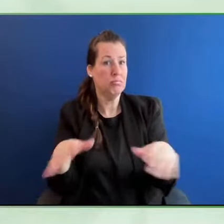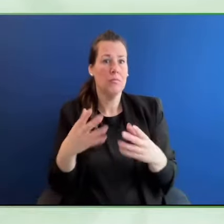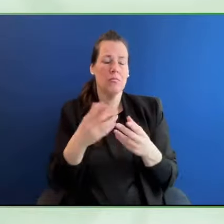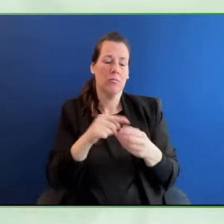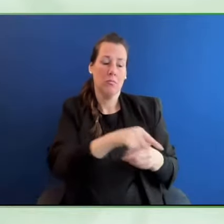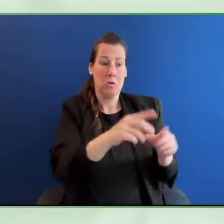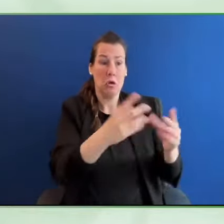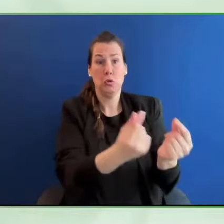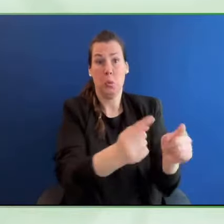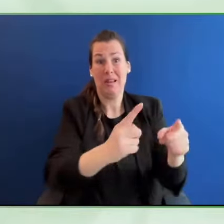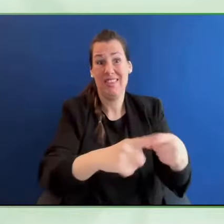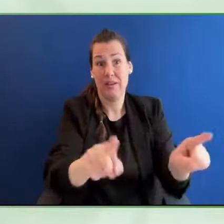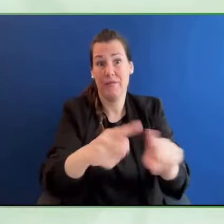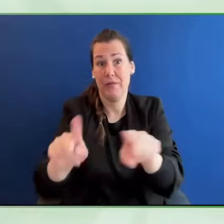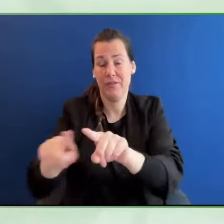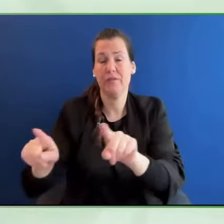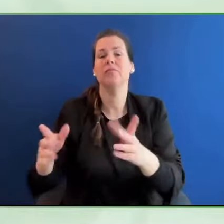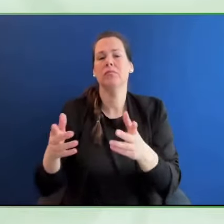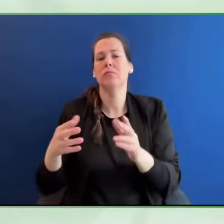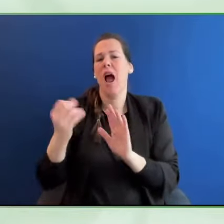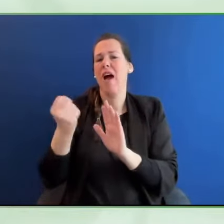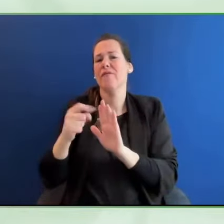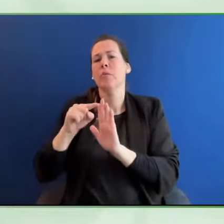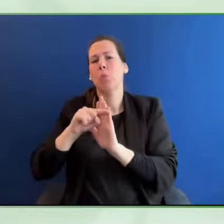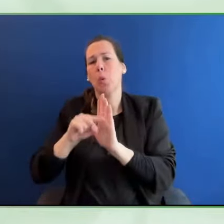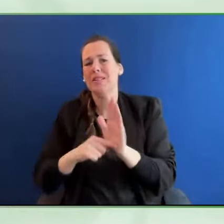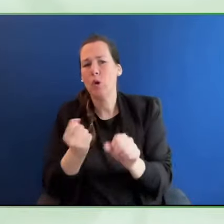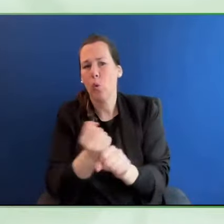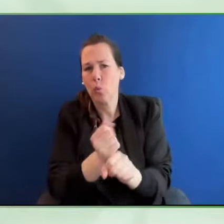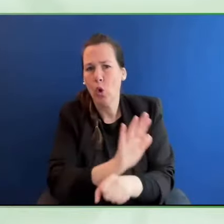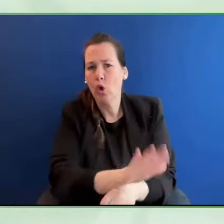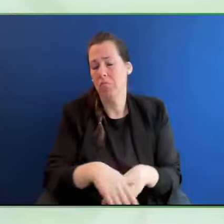And having that discussion with our members, translating it in that way.